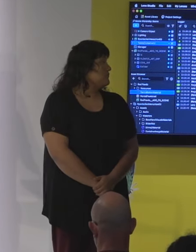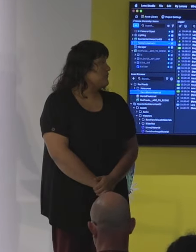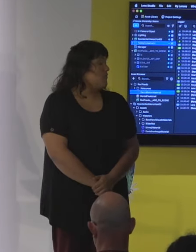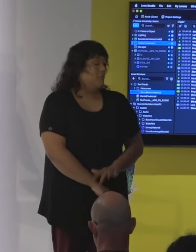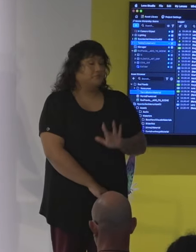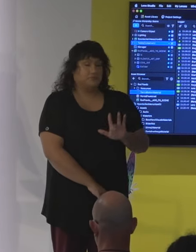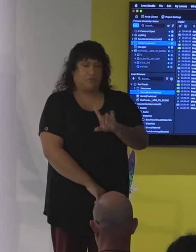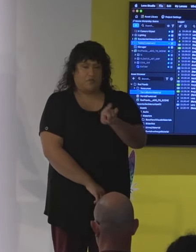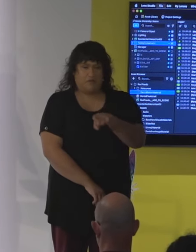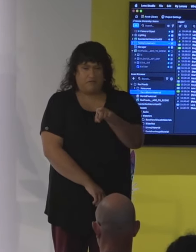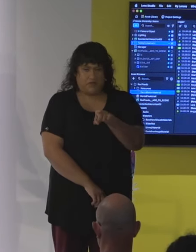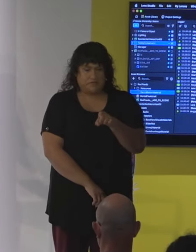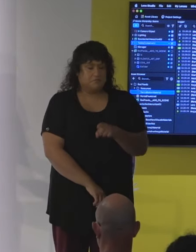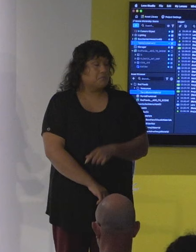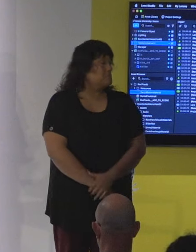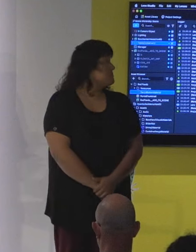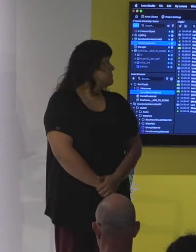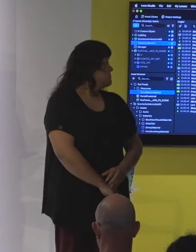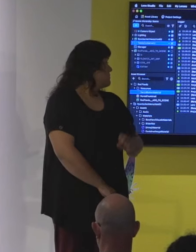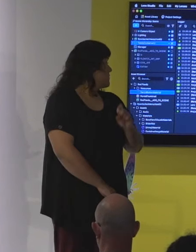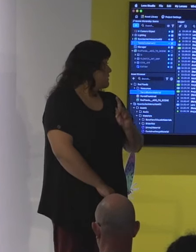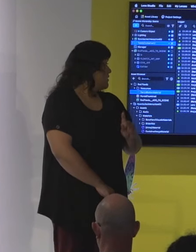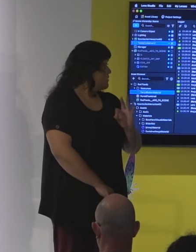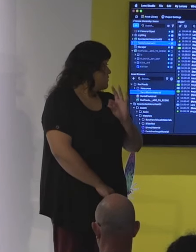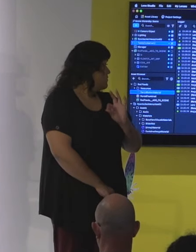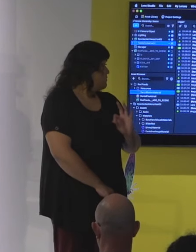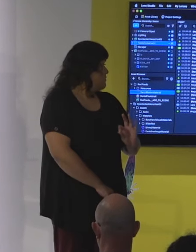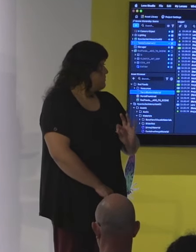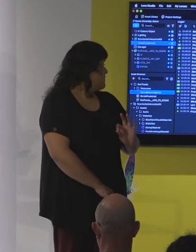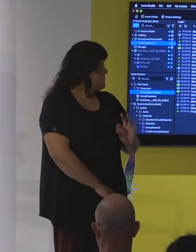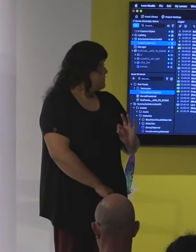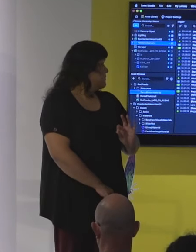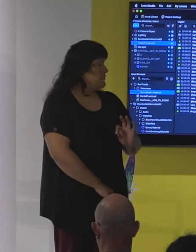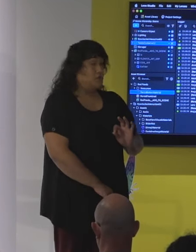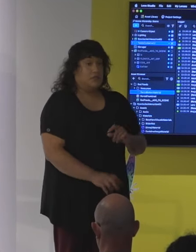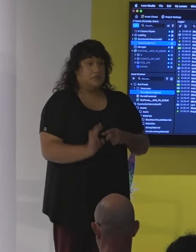Okay, great. Got seven minutes. Okay.